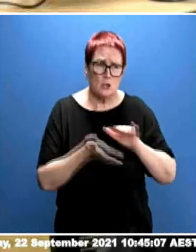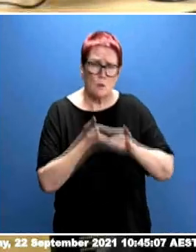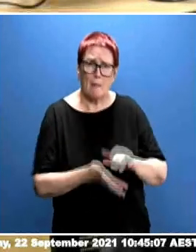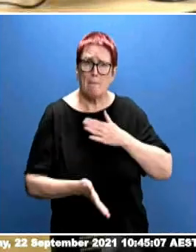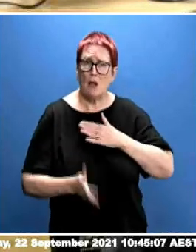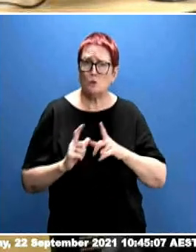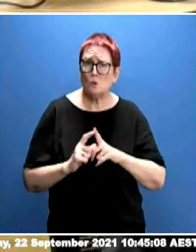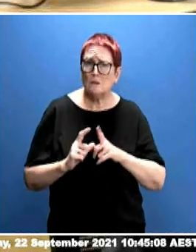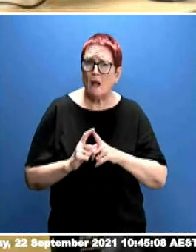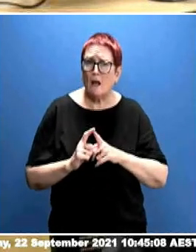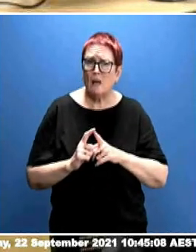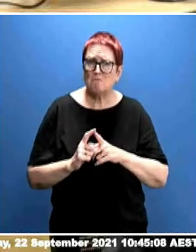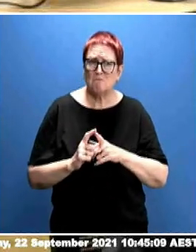to make sure she got the most out of it.